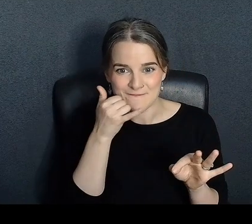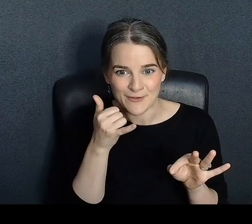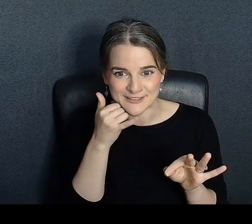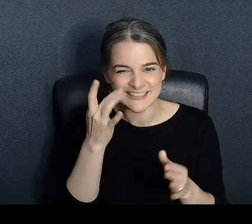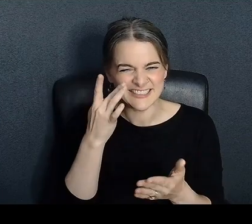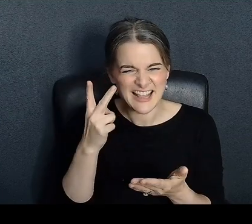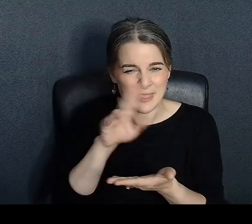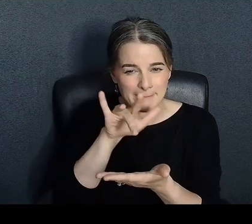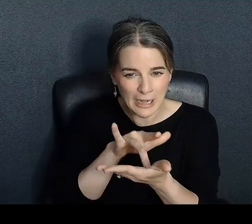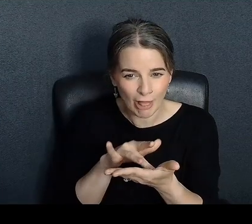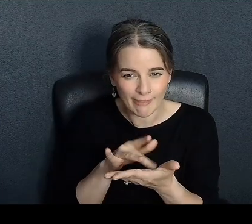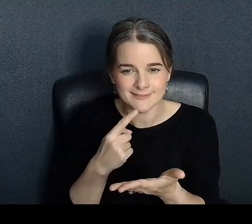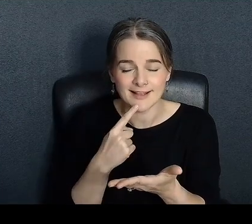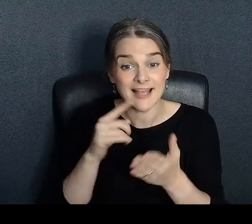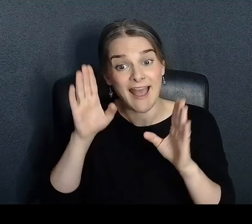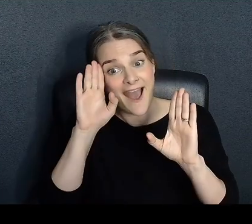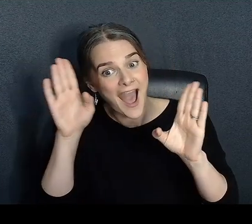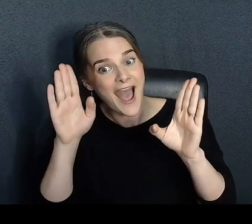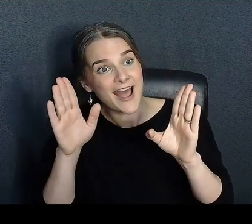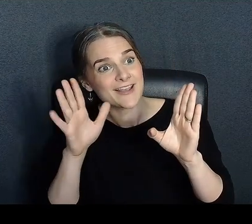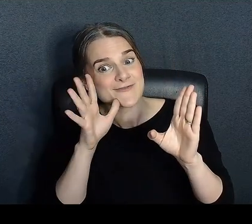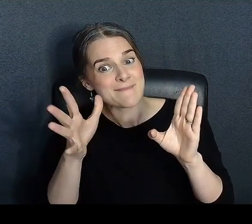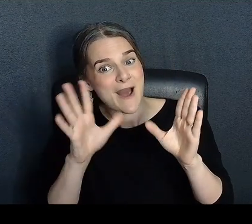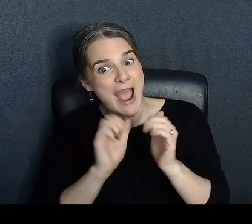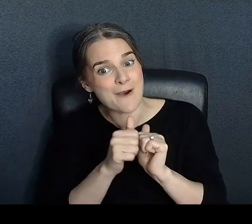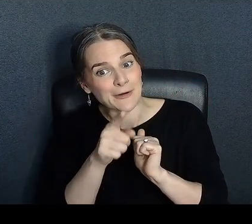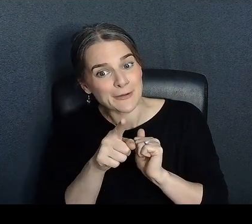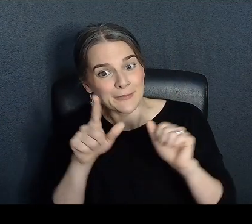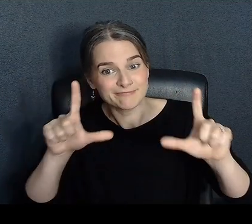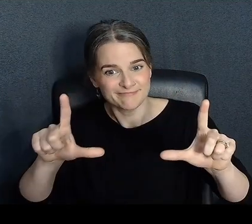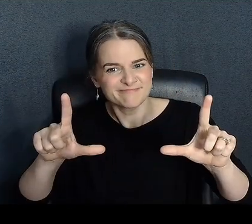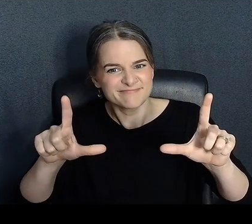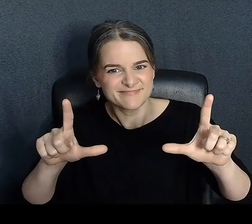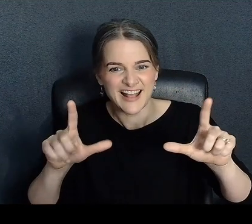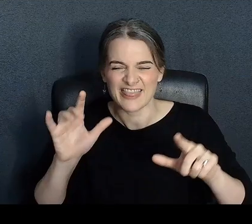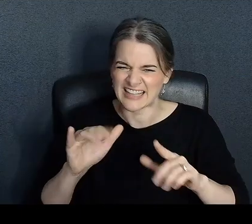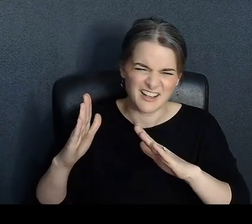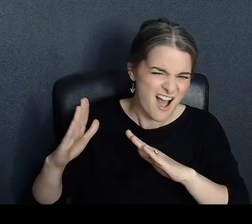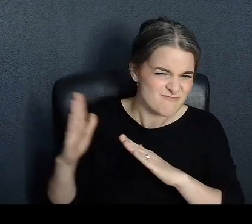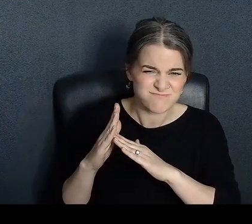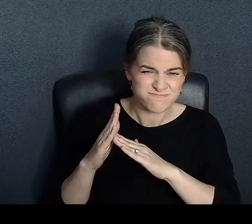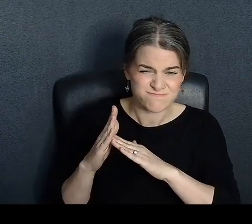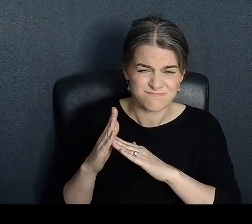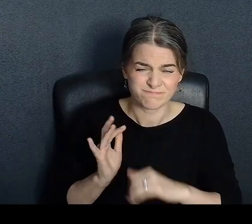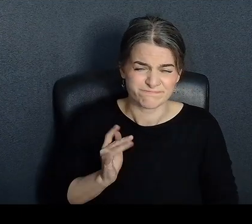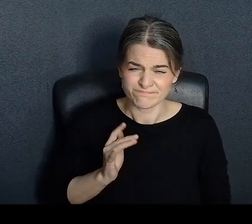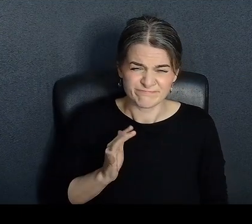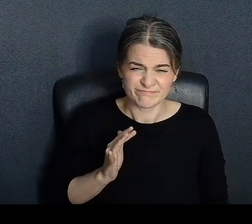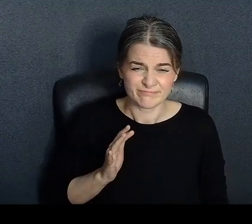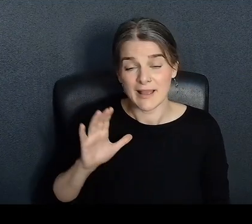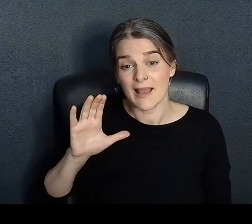That is the a Cadillac version of our CapTel 2400I,